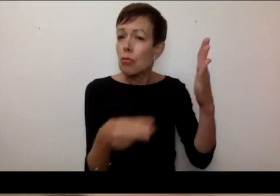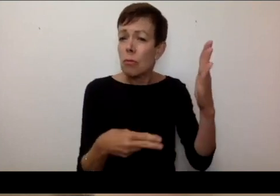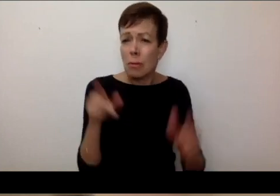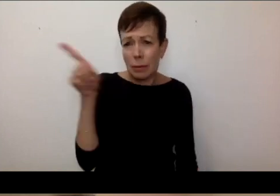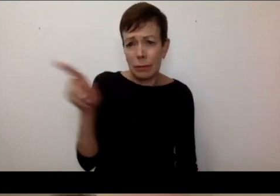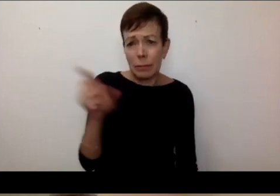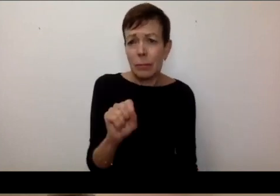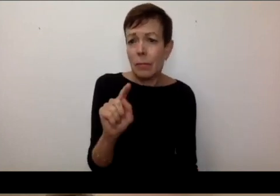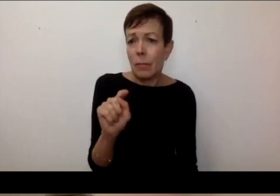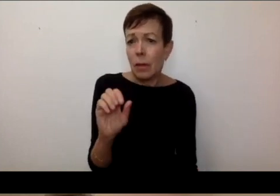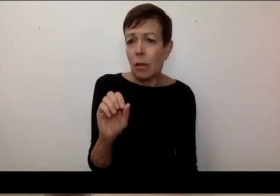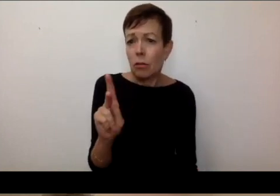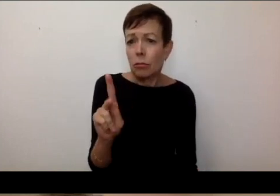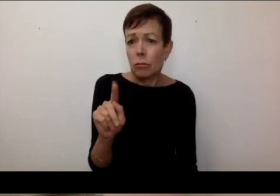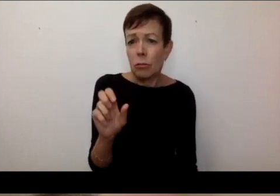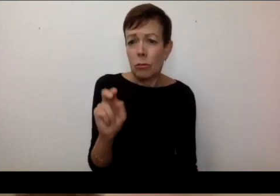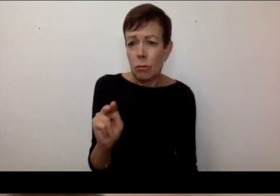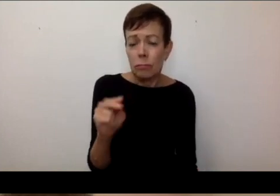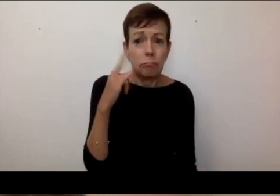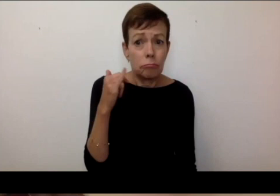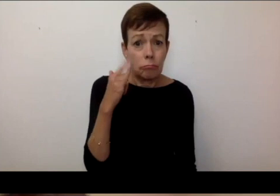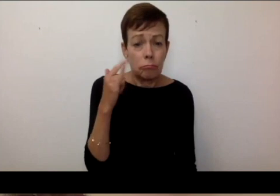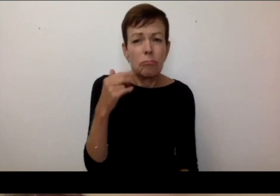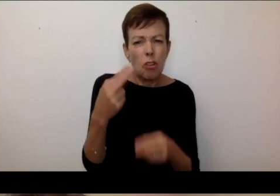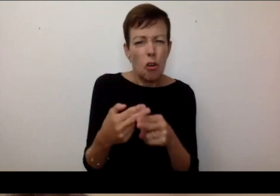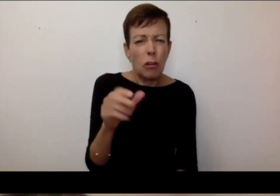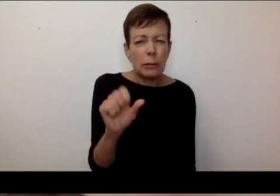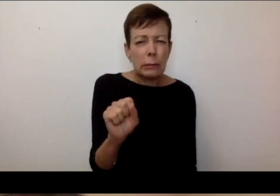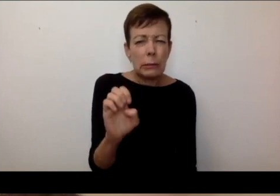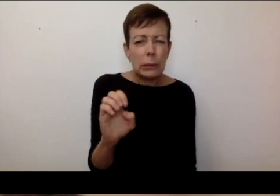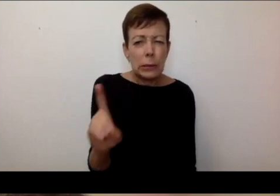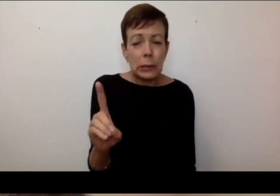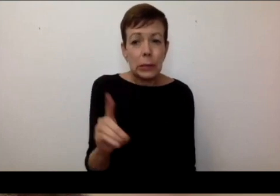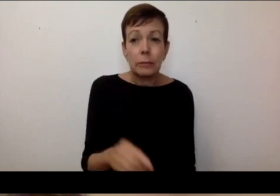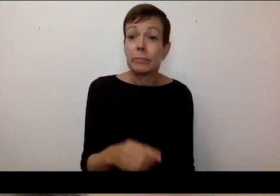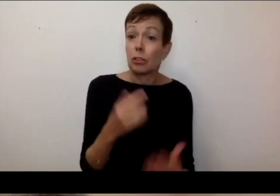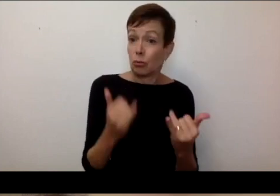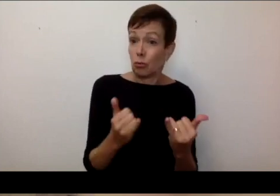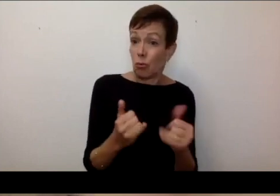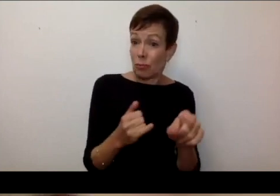this year mayor roz baraka wrote a letter about guaranteed income